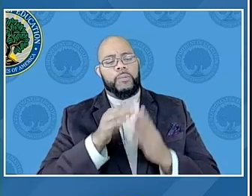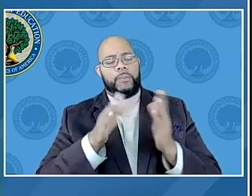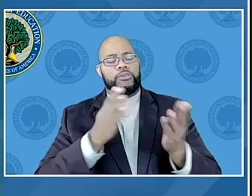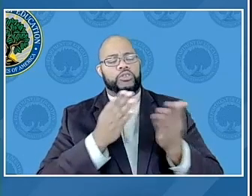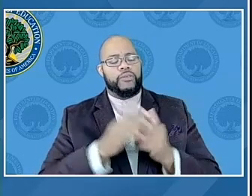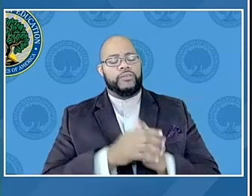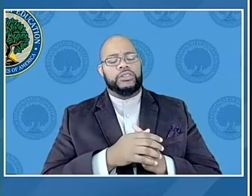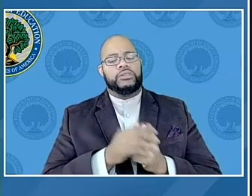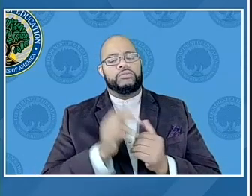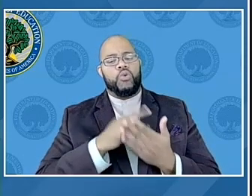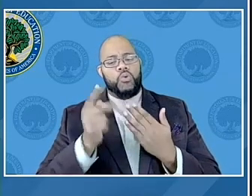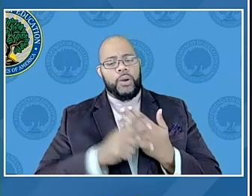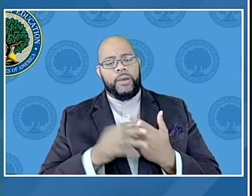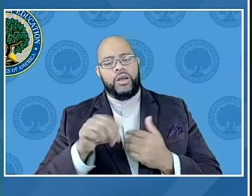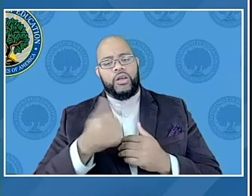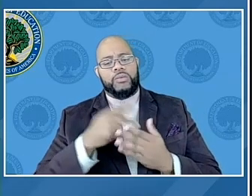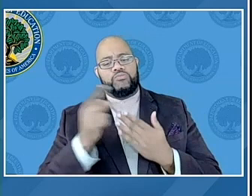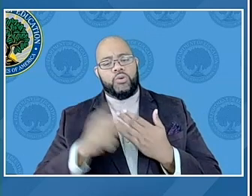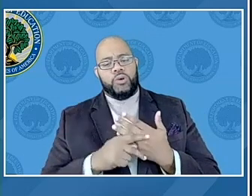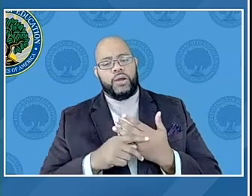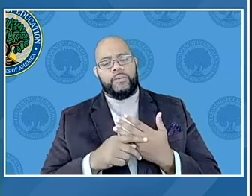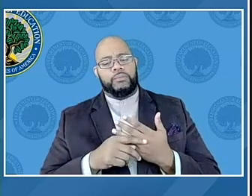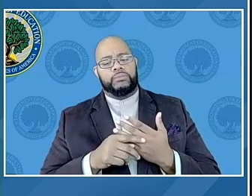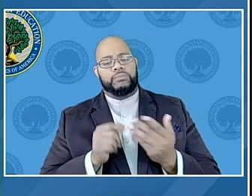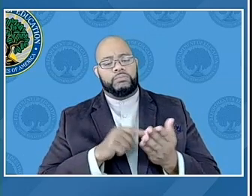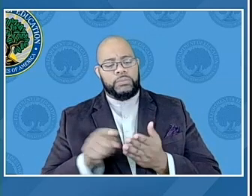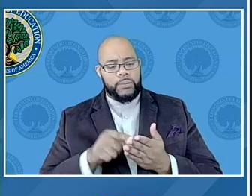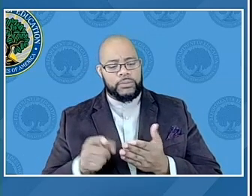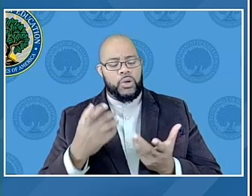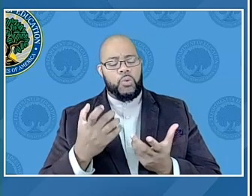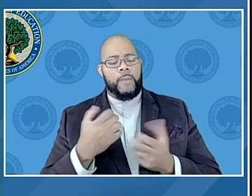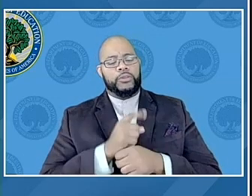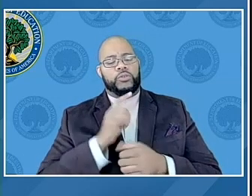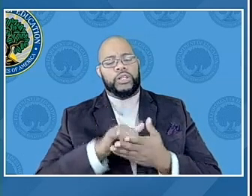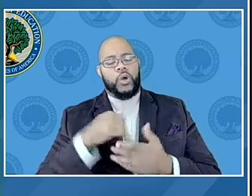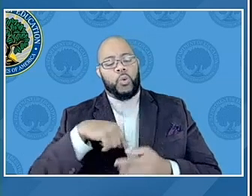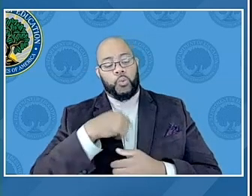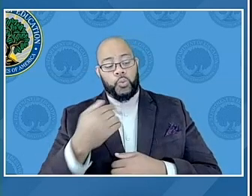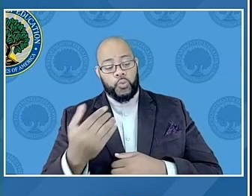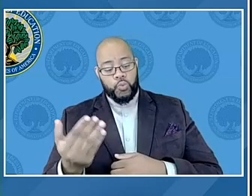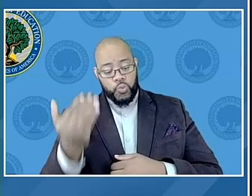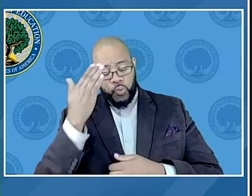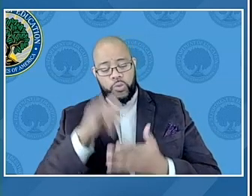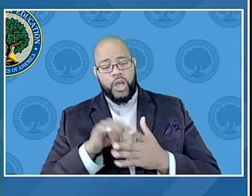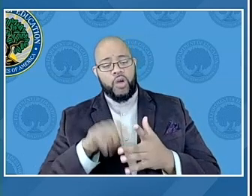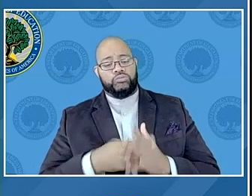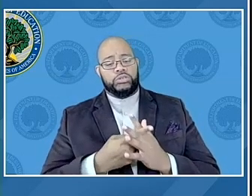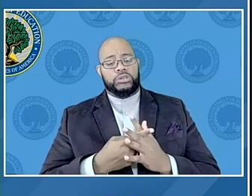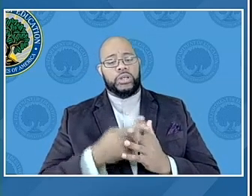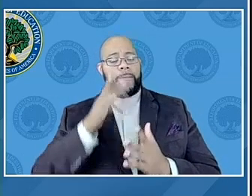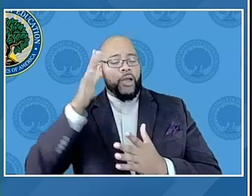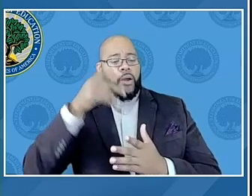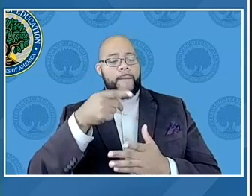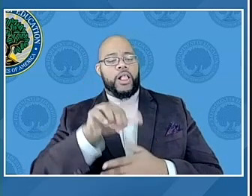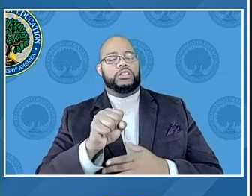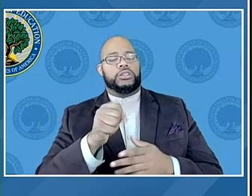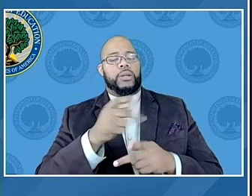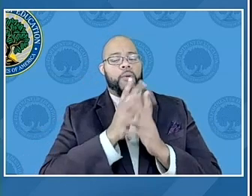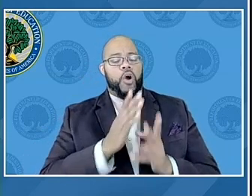and other programs towards repayments, and I want to make sure that we note that, you know, originally Parent PLUS borrowers were left out of the Public Service Loan